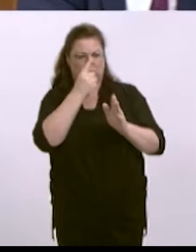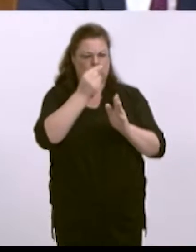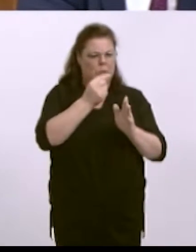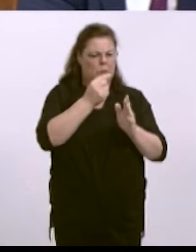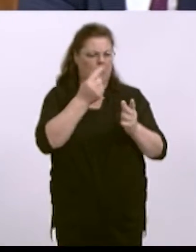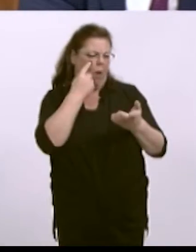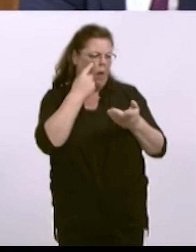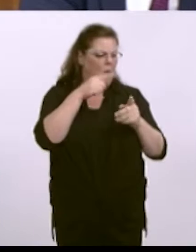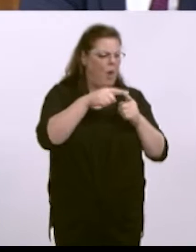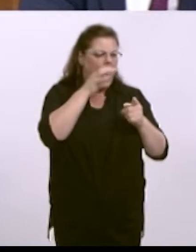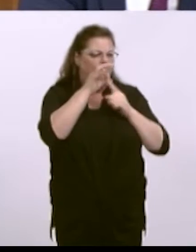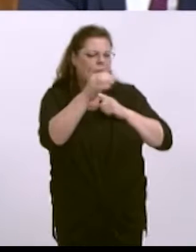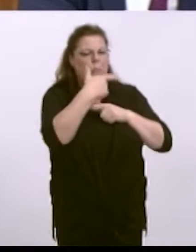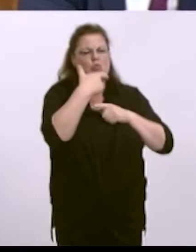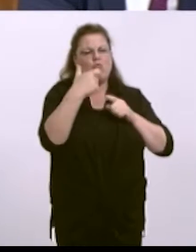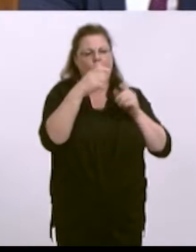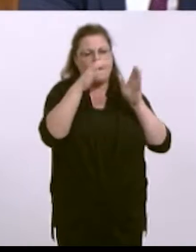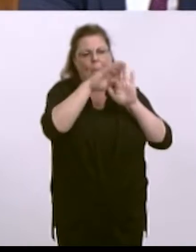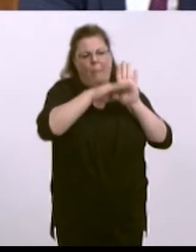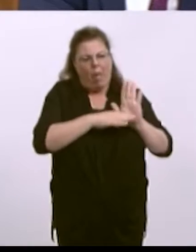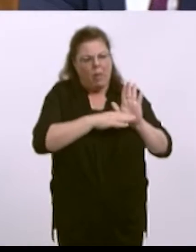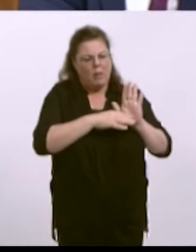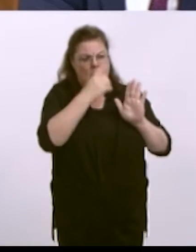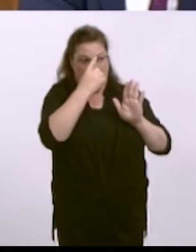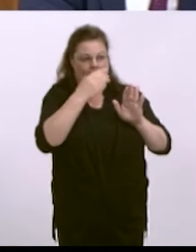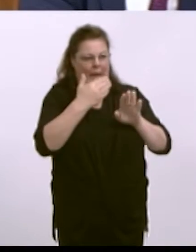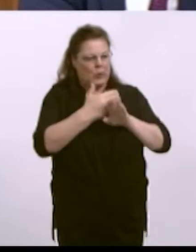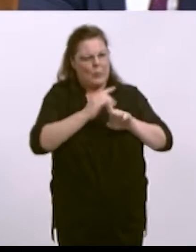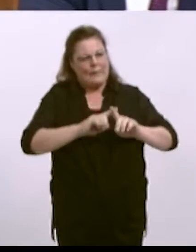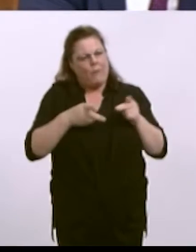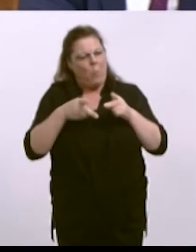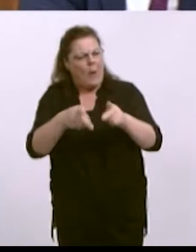draft Bill actually can be delivered in other ways. Why wait years for a Bill if there are